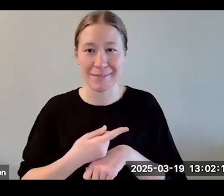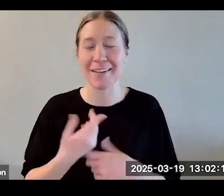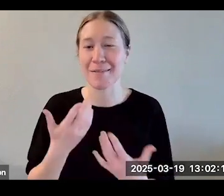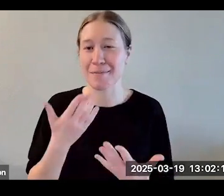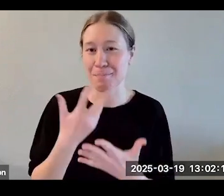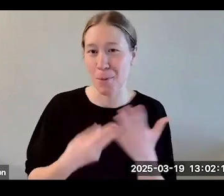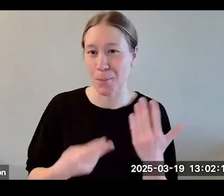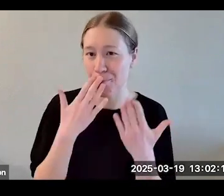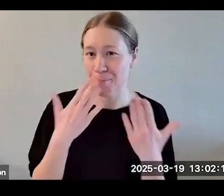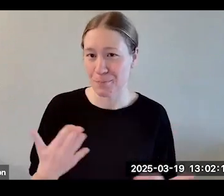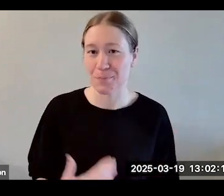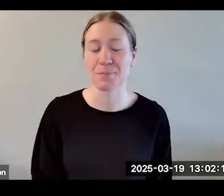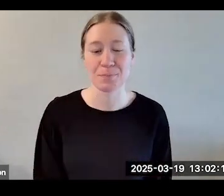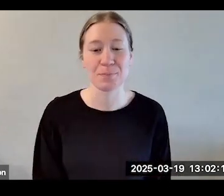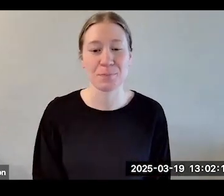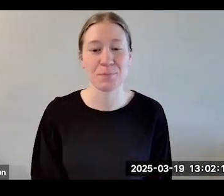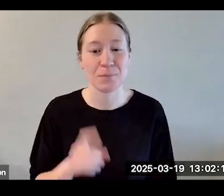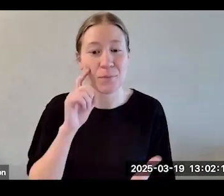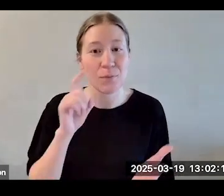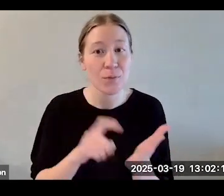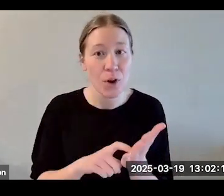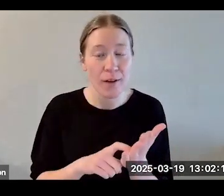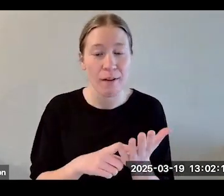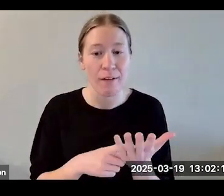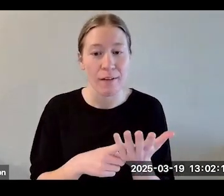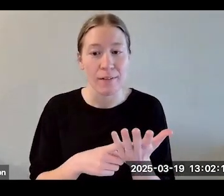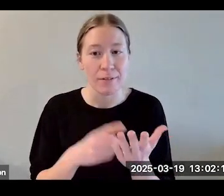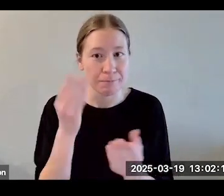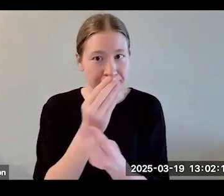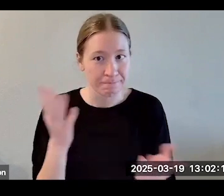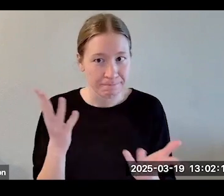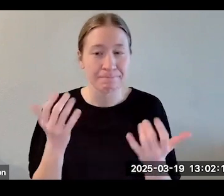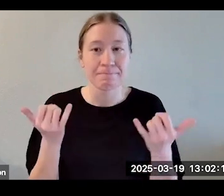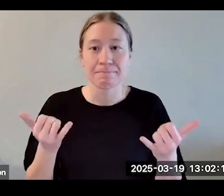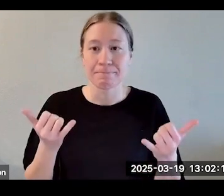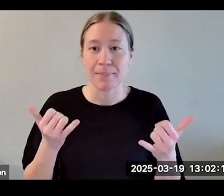We also wanted to note that this Workshop is also being recorded and will be made available